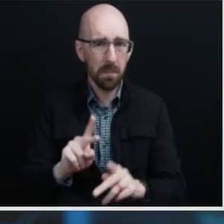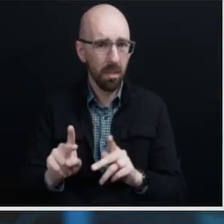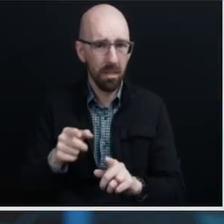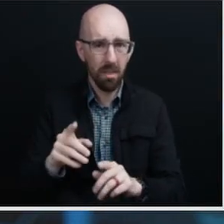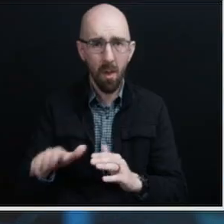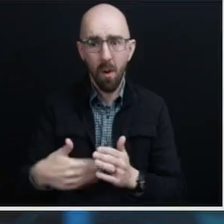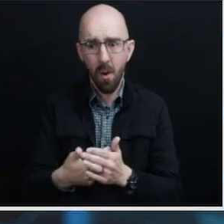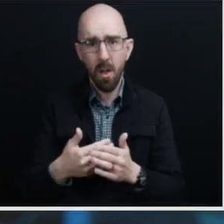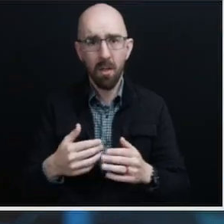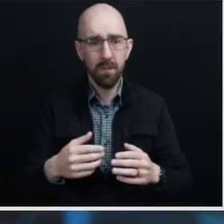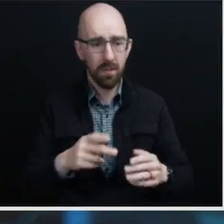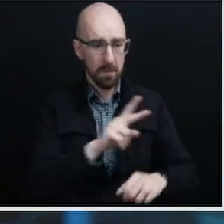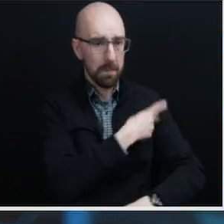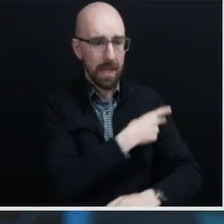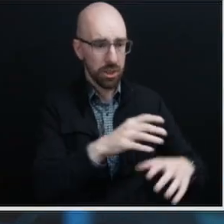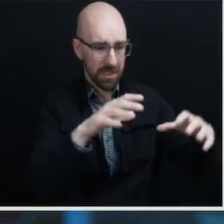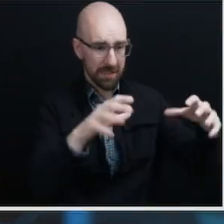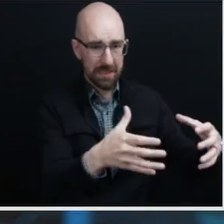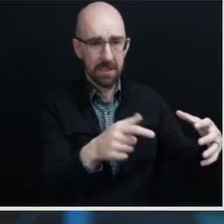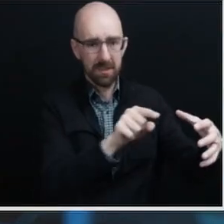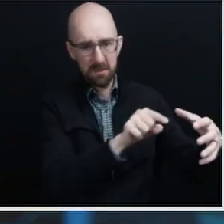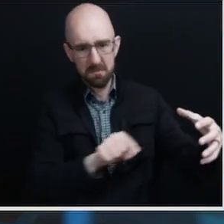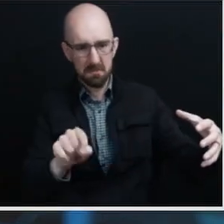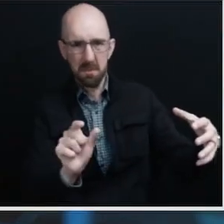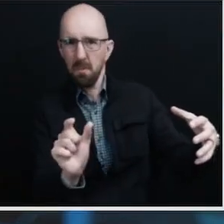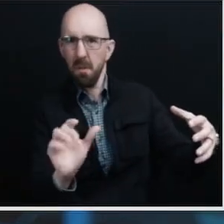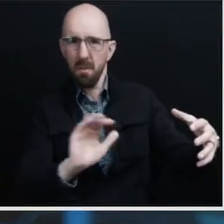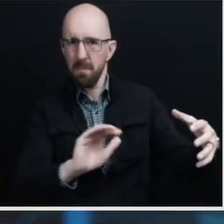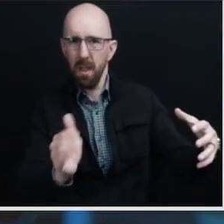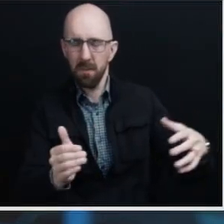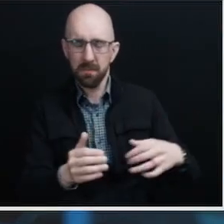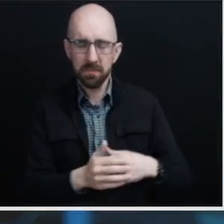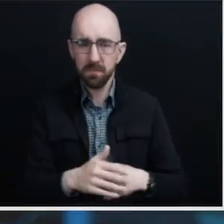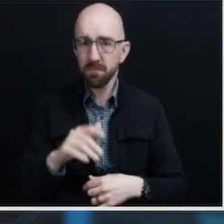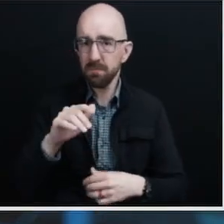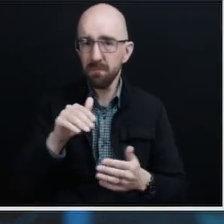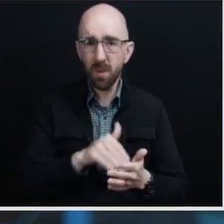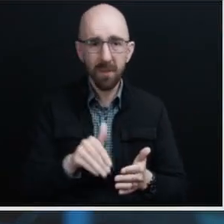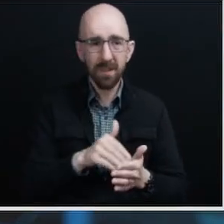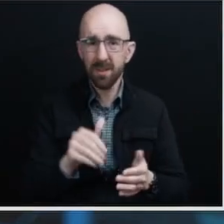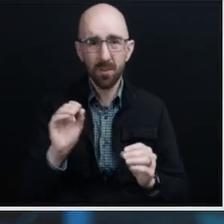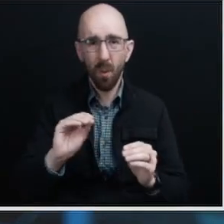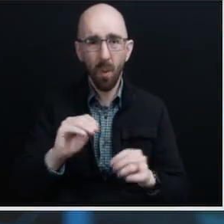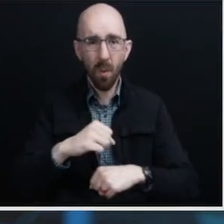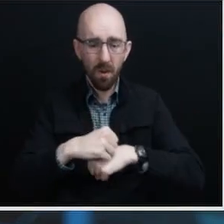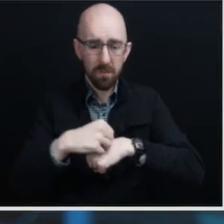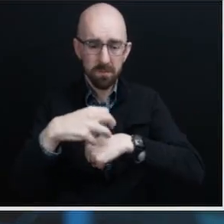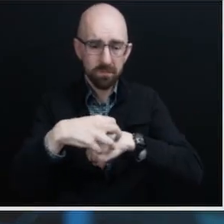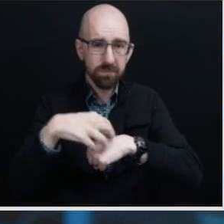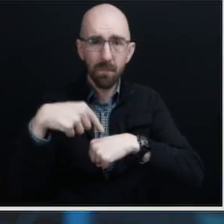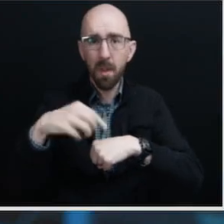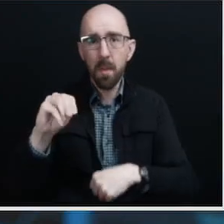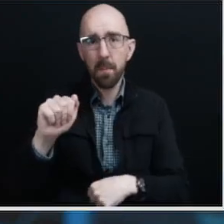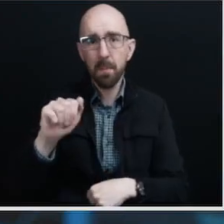patients specifically. Um often there is not even a mass and that's what can be very challenging,